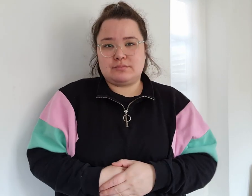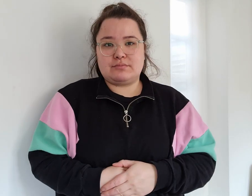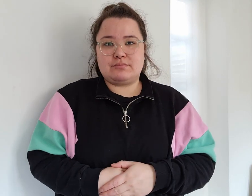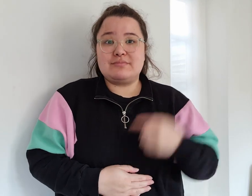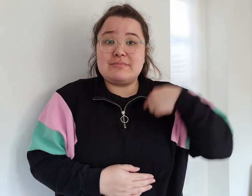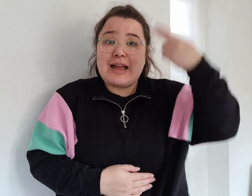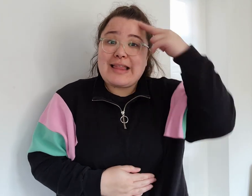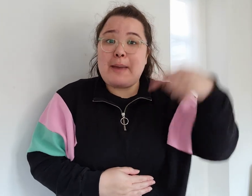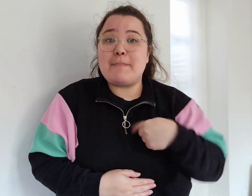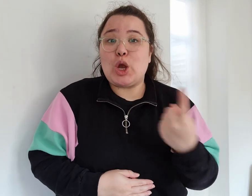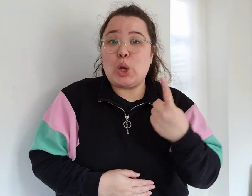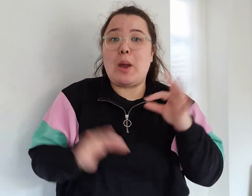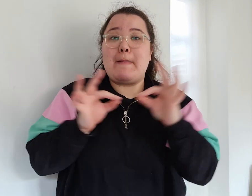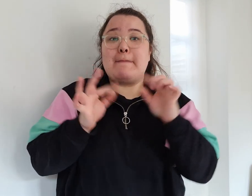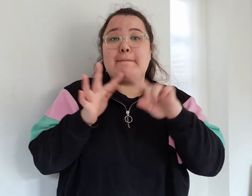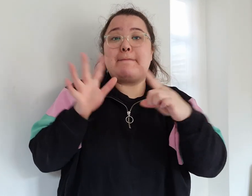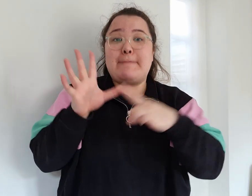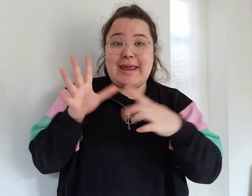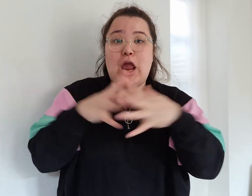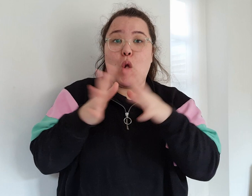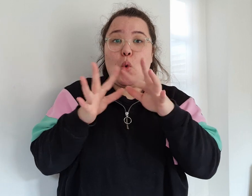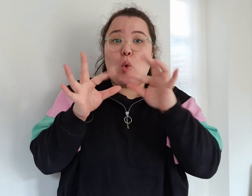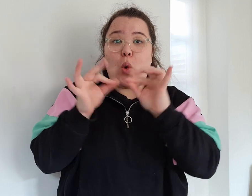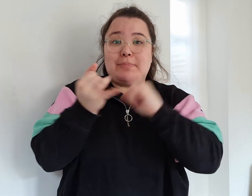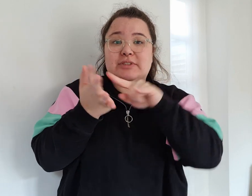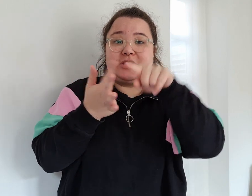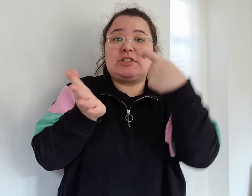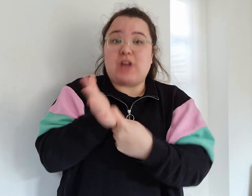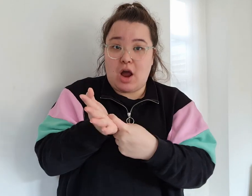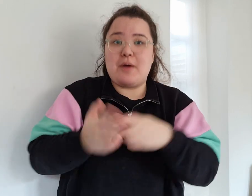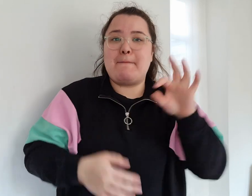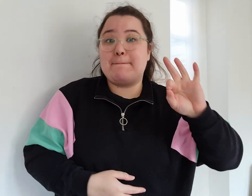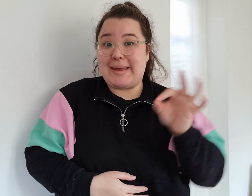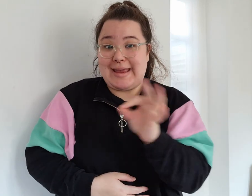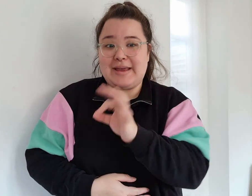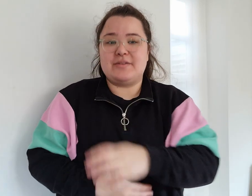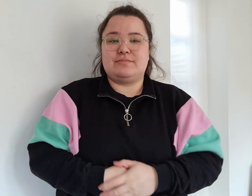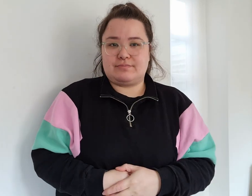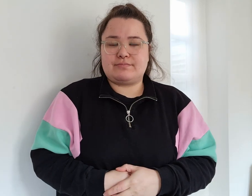I am Bea Webster.